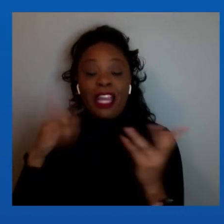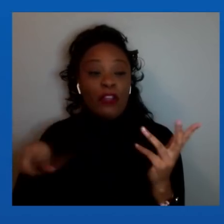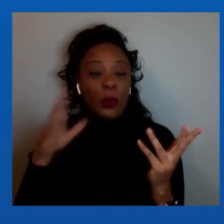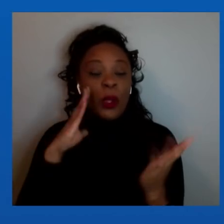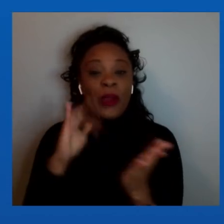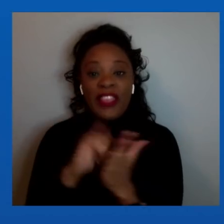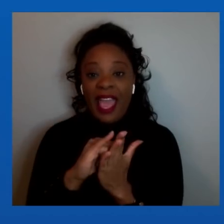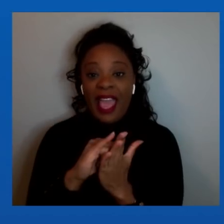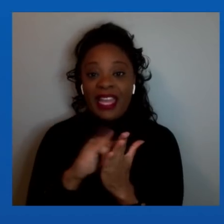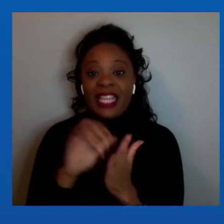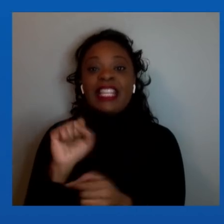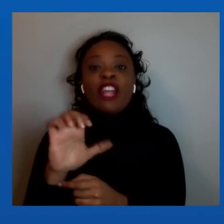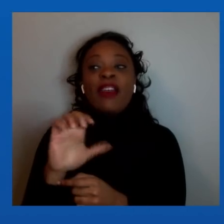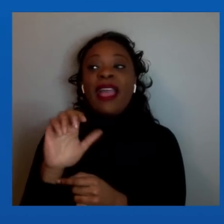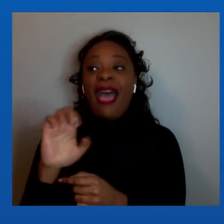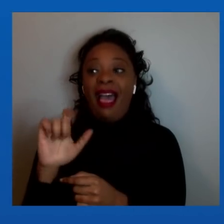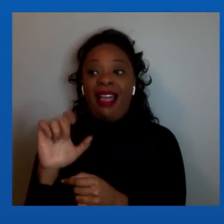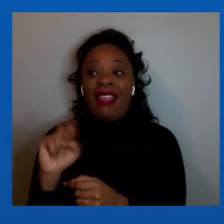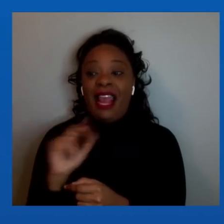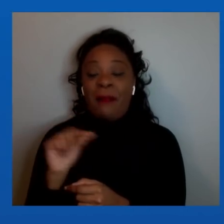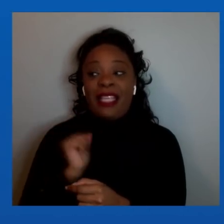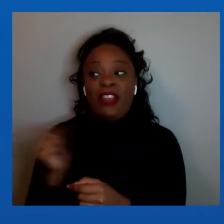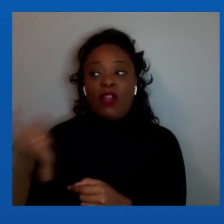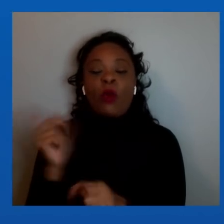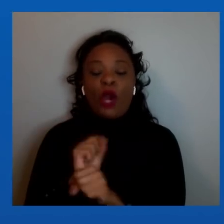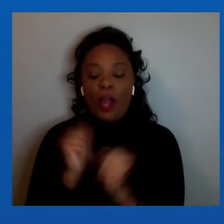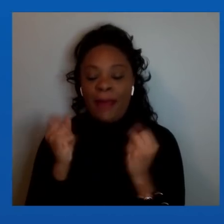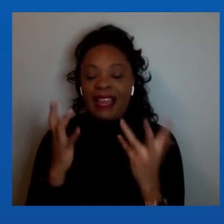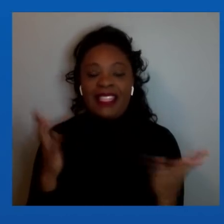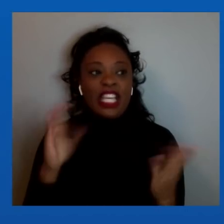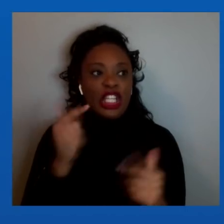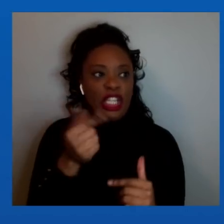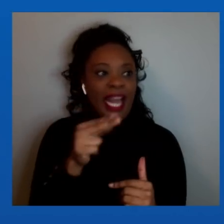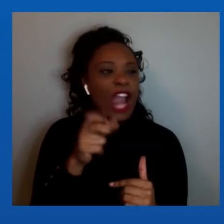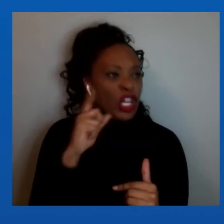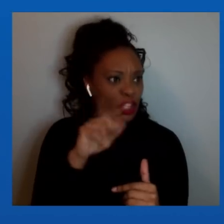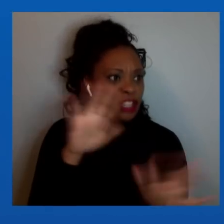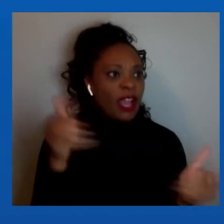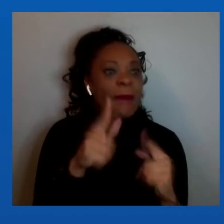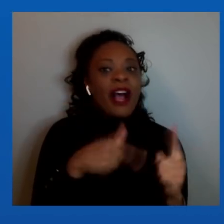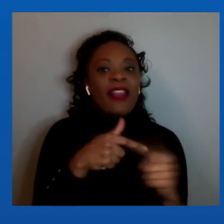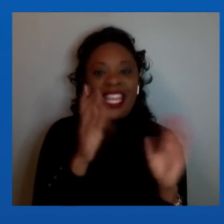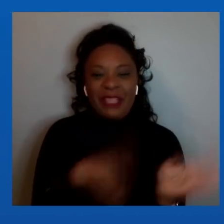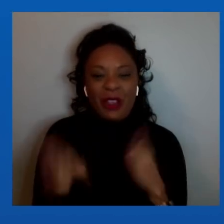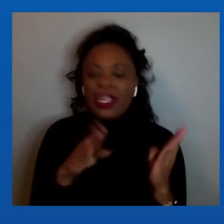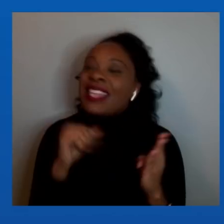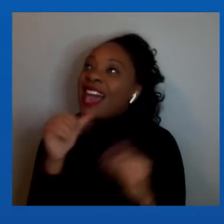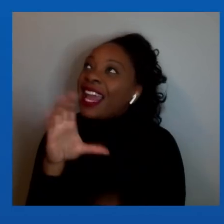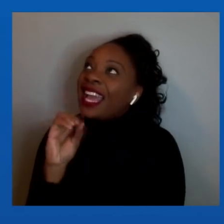and I are working on a number of things. Gene, I heard your introduction about the conspiracy. It's not a conspiracy; it's just a collaboration